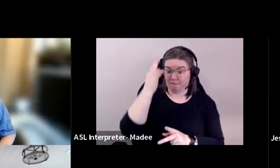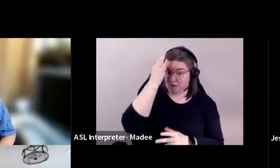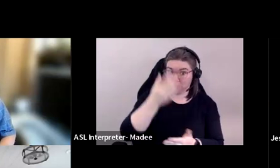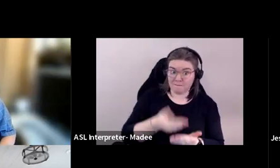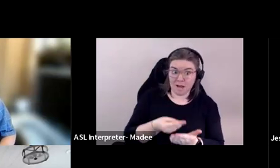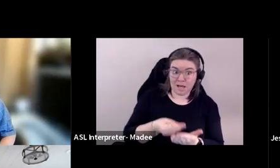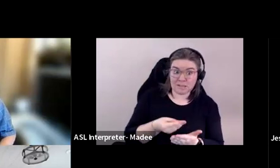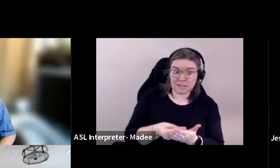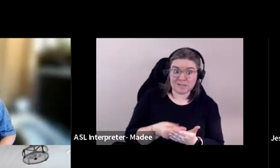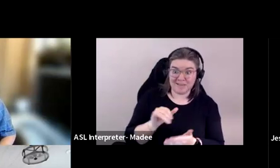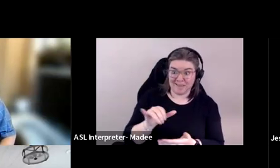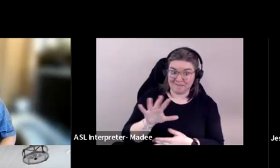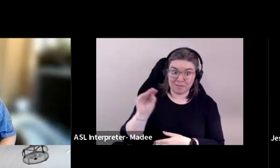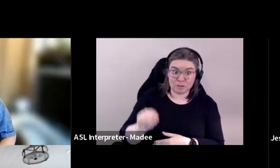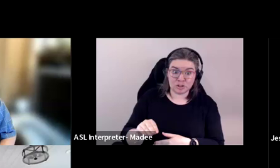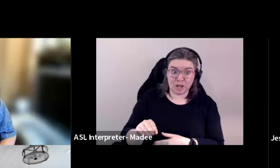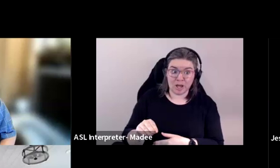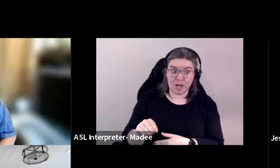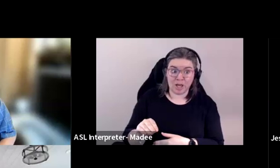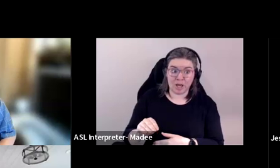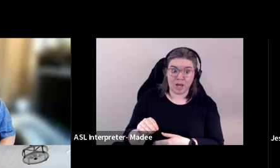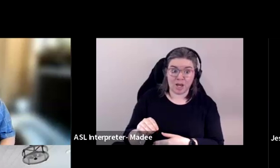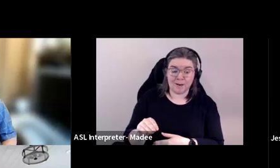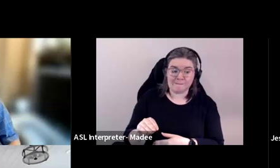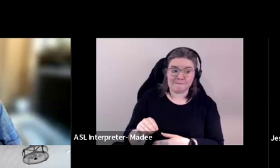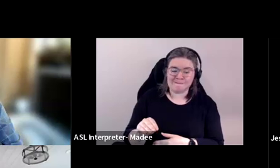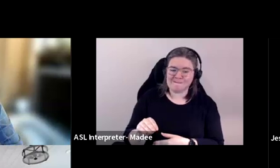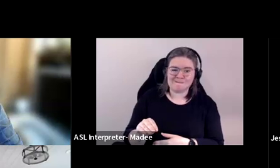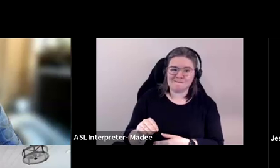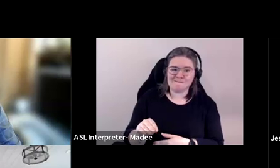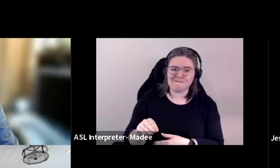Rebecca Rabatin, she/her, Independence First: that 5%'s not going to be implied. Rebecca Rabatin, she/her, Independence First: applied, or